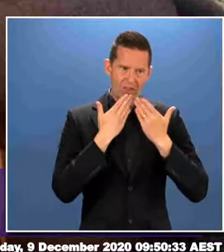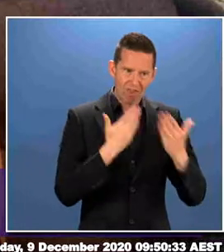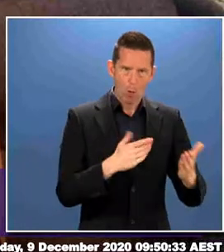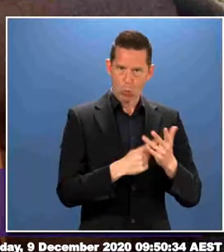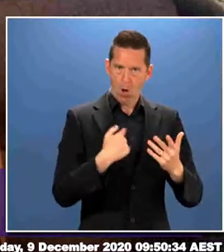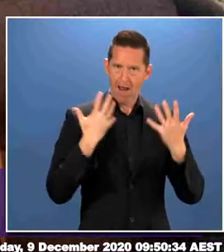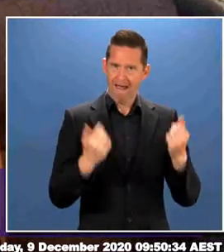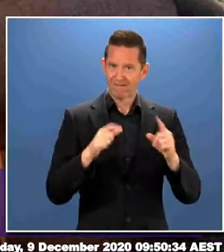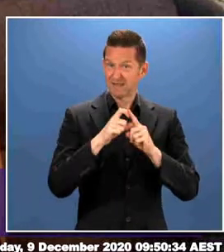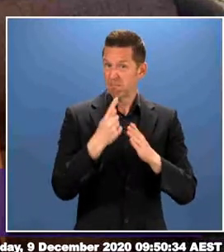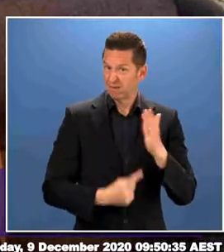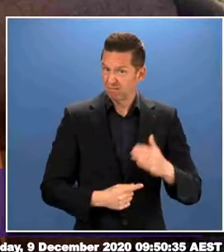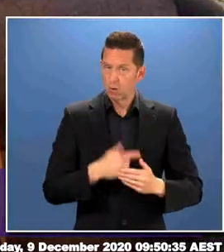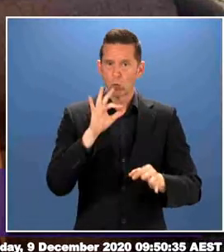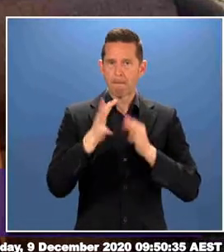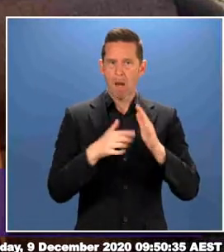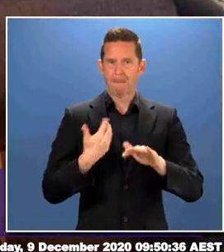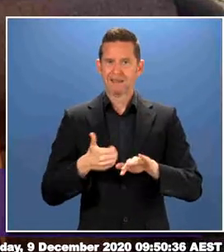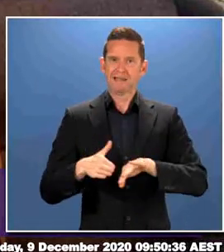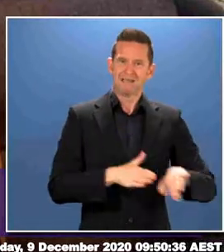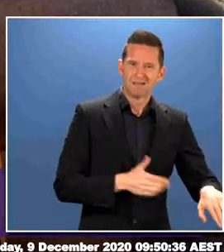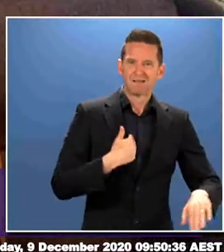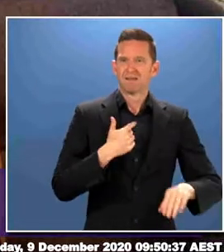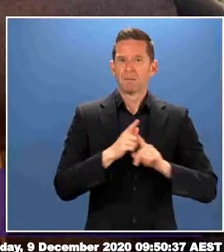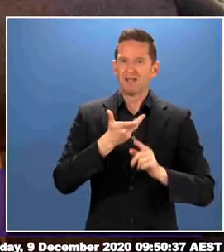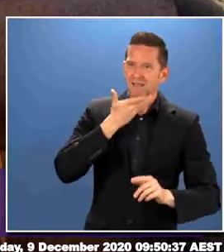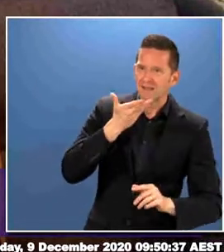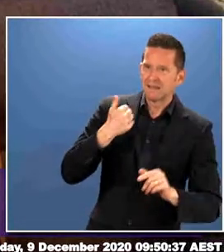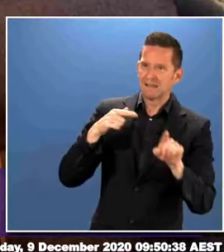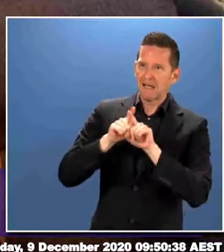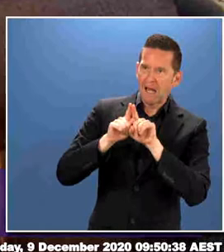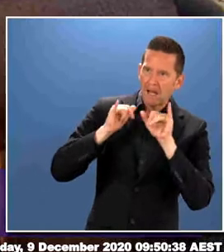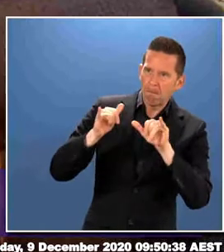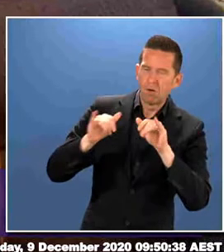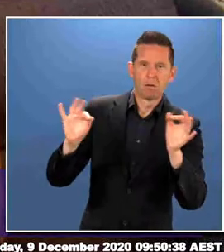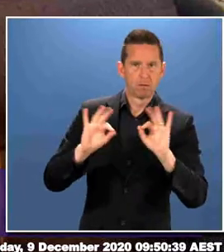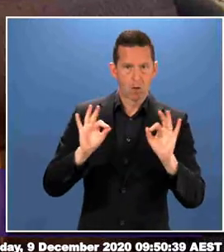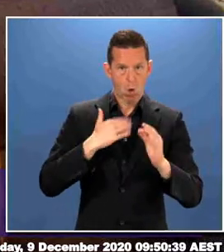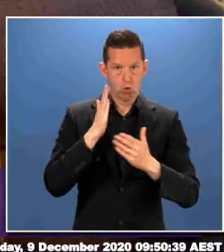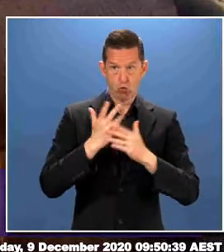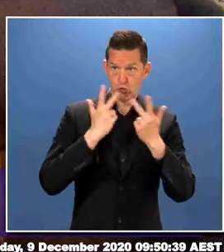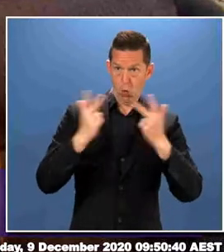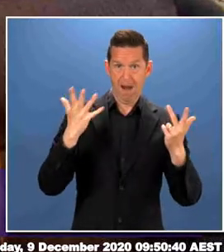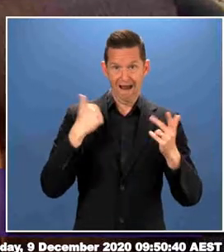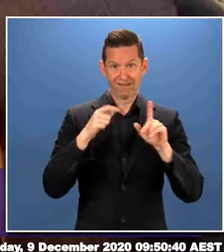It's not me putting my disability to the side that helps me thrive and be great; it's the innate strengths that I get from my disability that